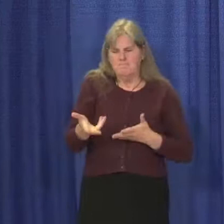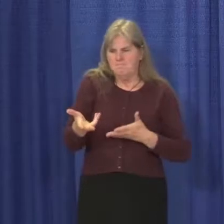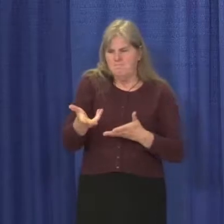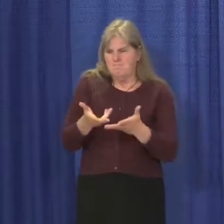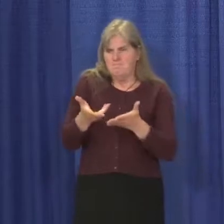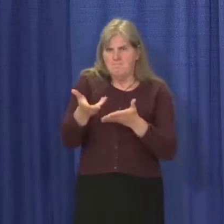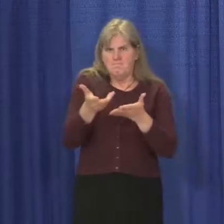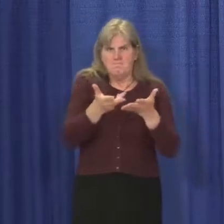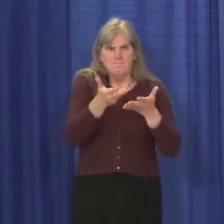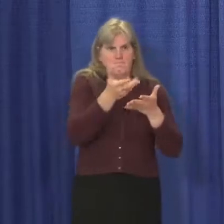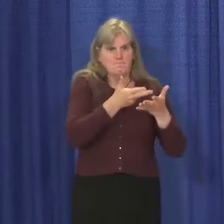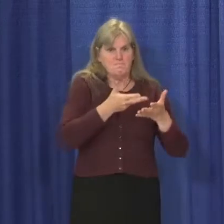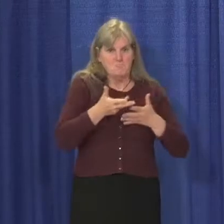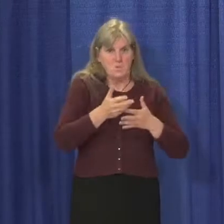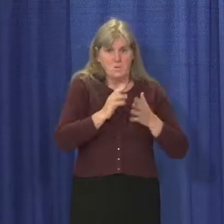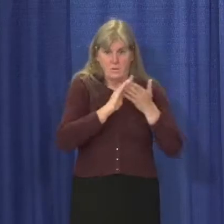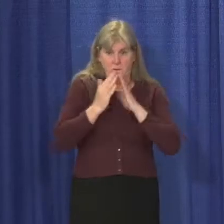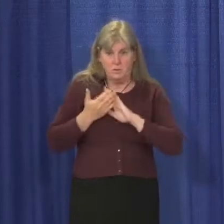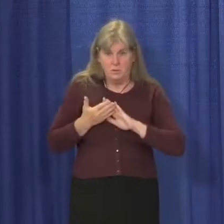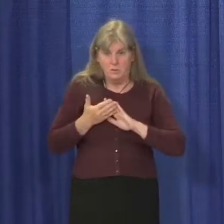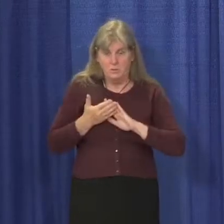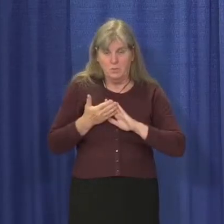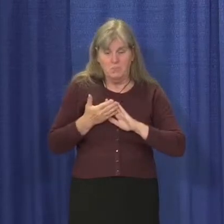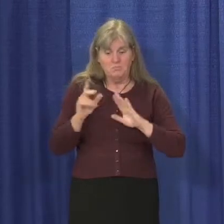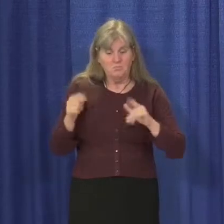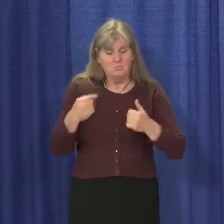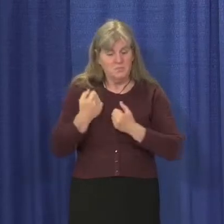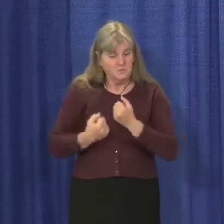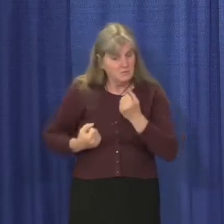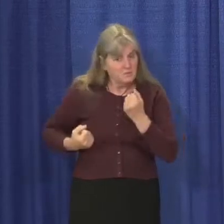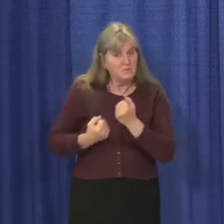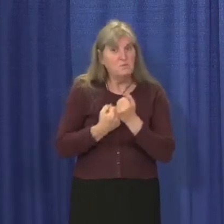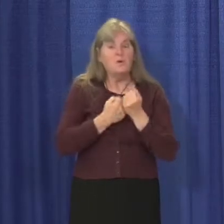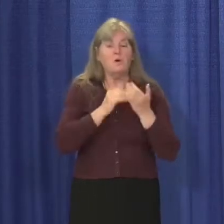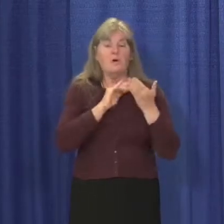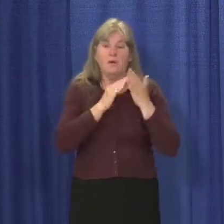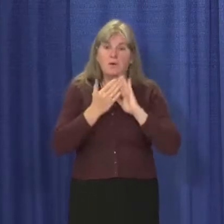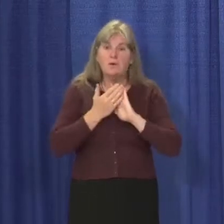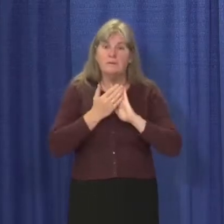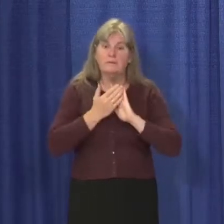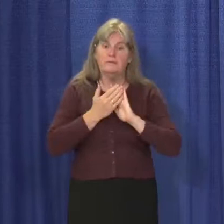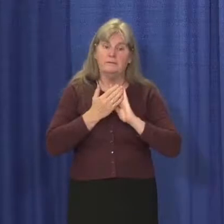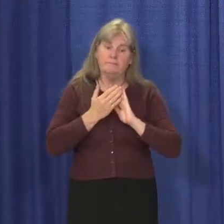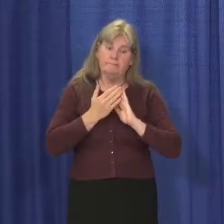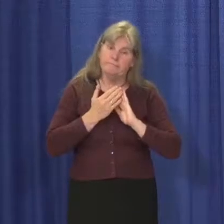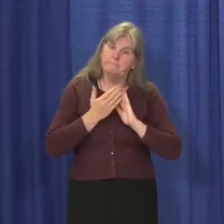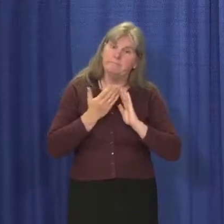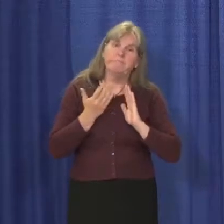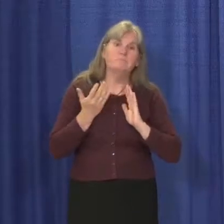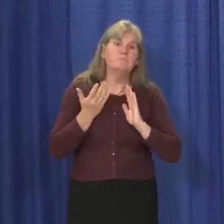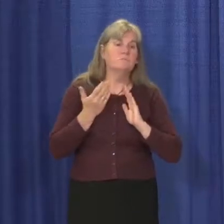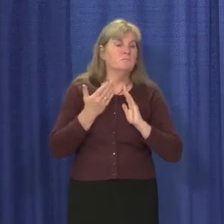and have supported all the communities through this --